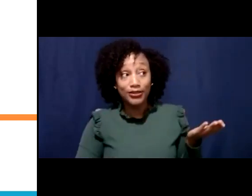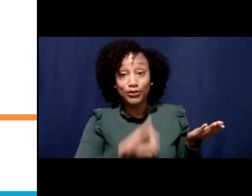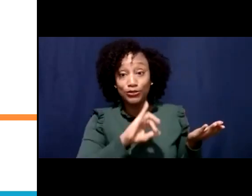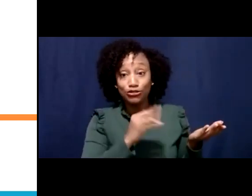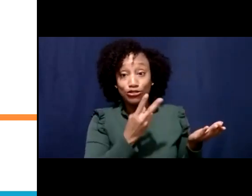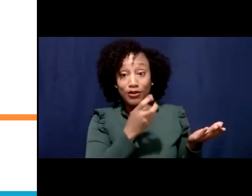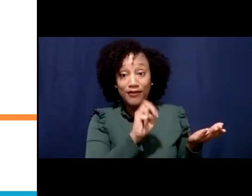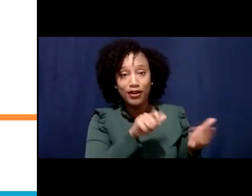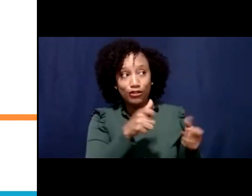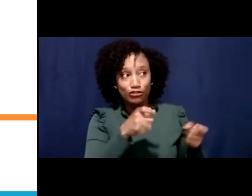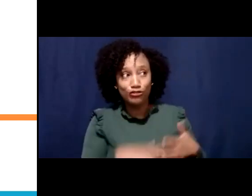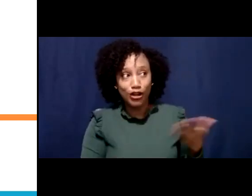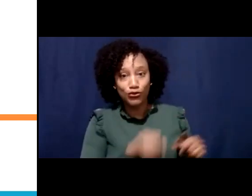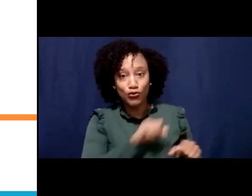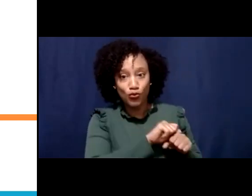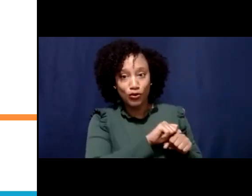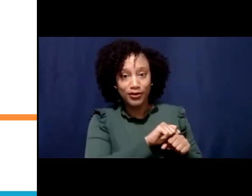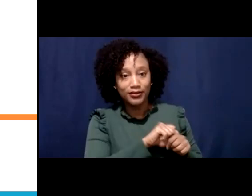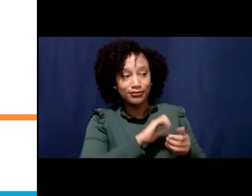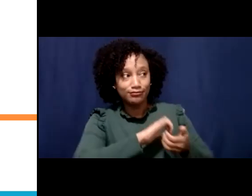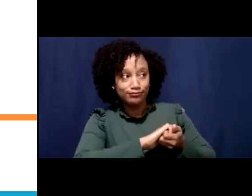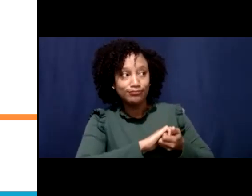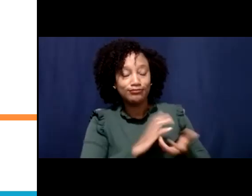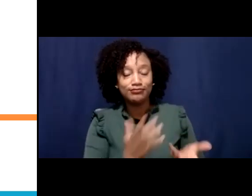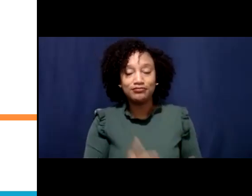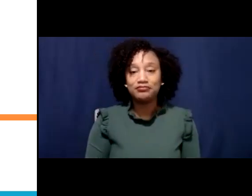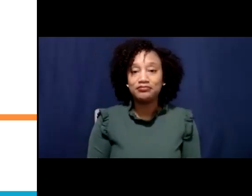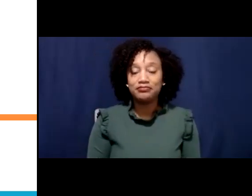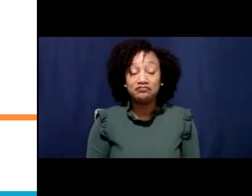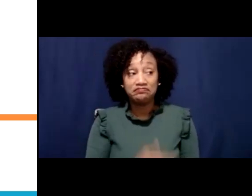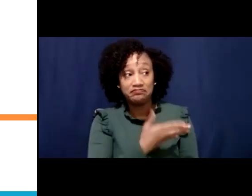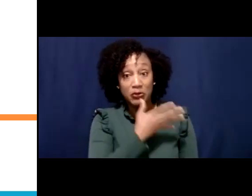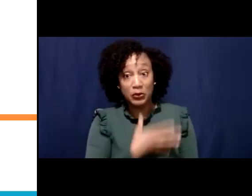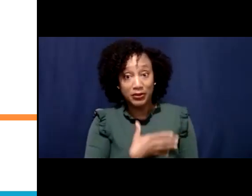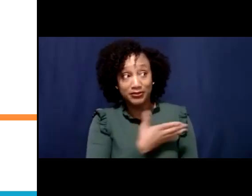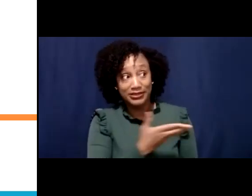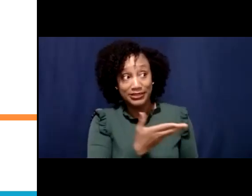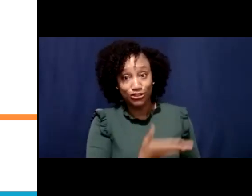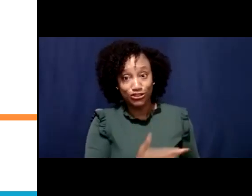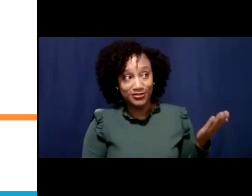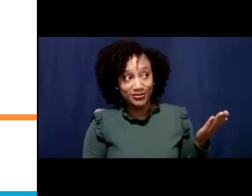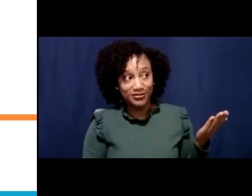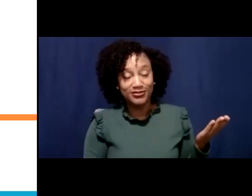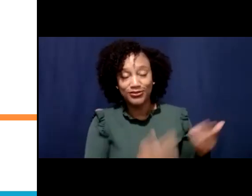working on Arts Impact for Individuals and she is here in this webinar with us.